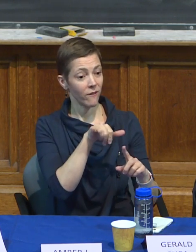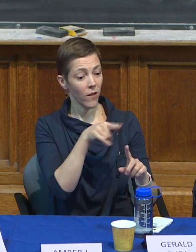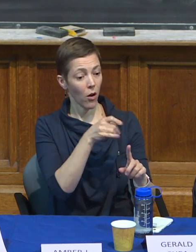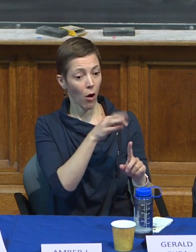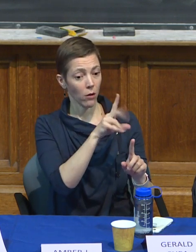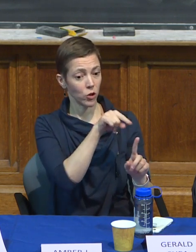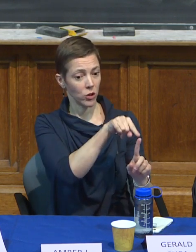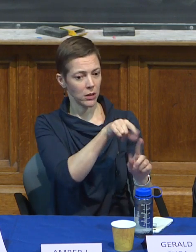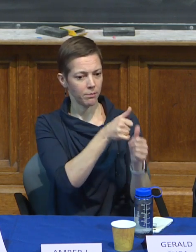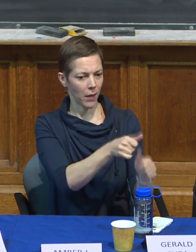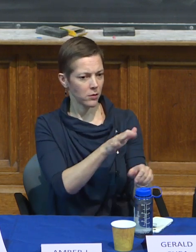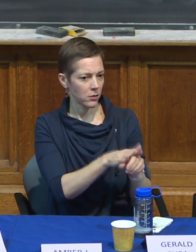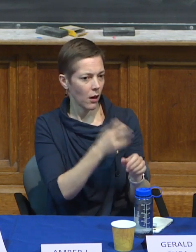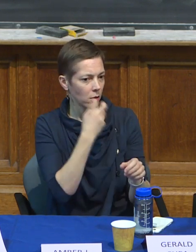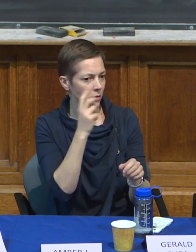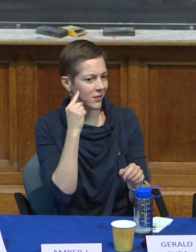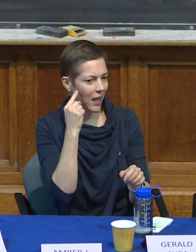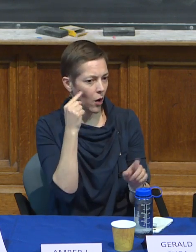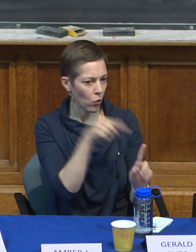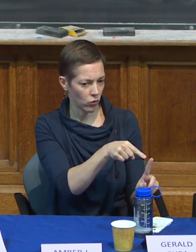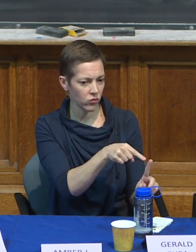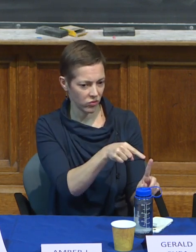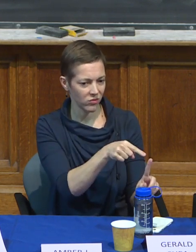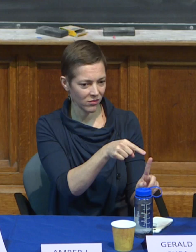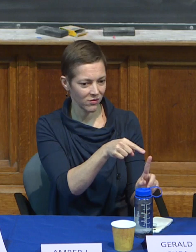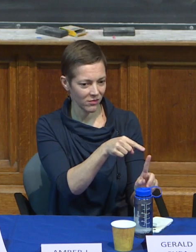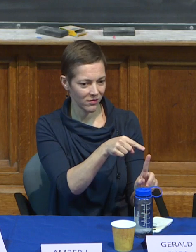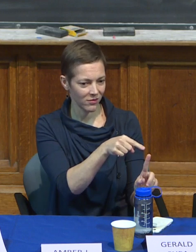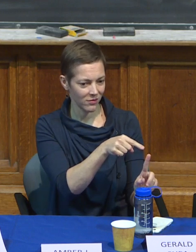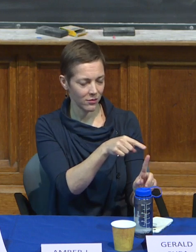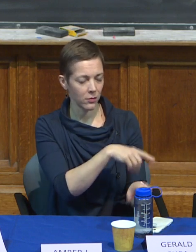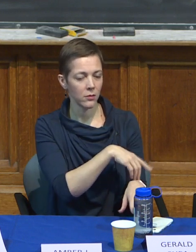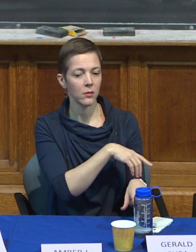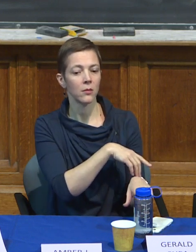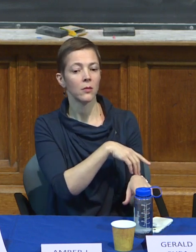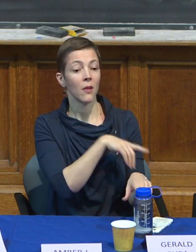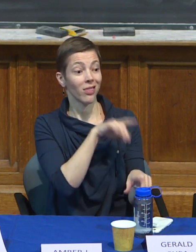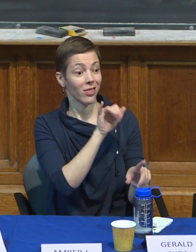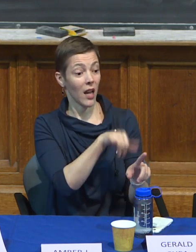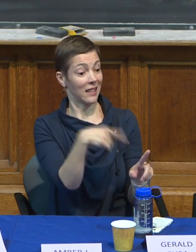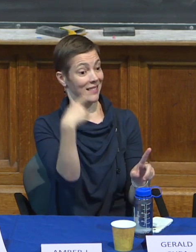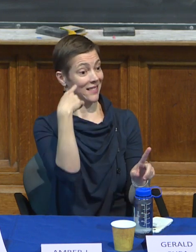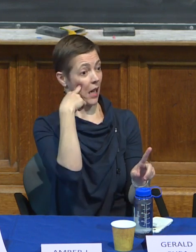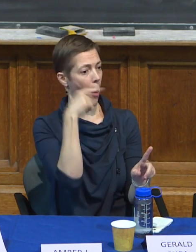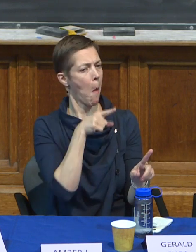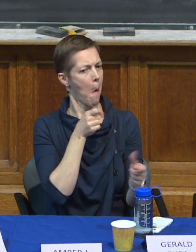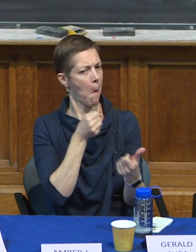to read and write. So a lot of literacy instruction has to do with phonology